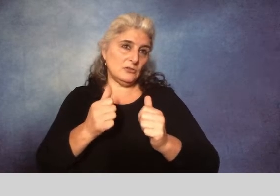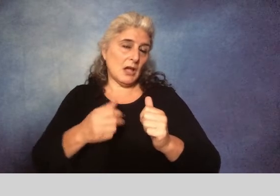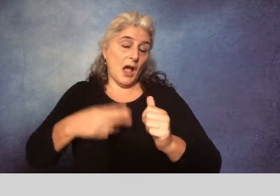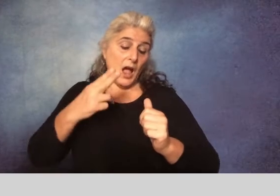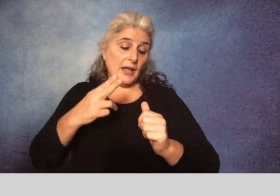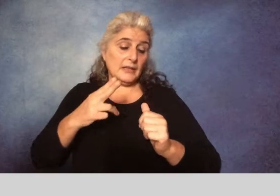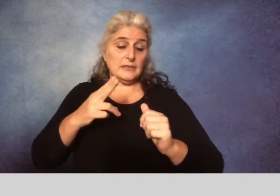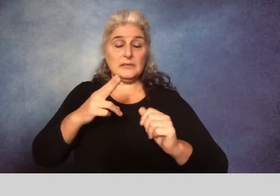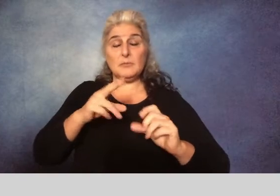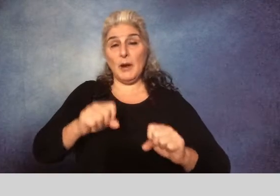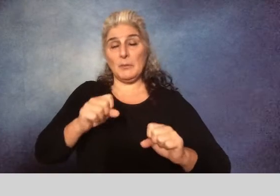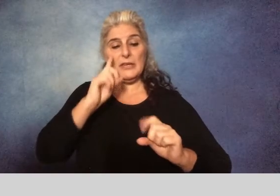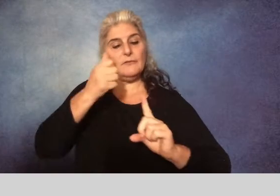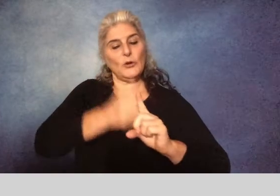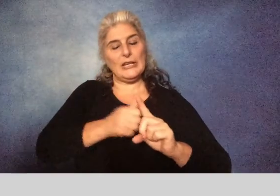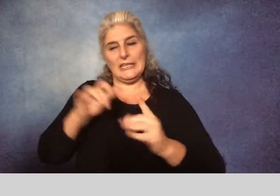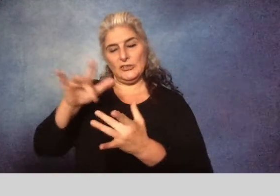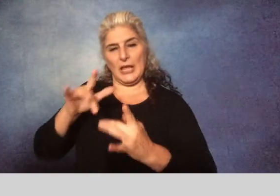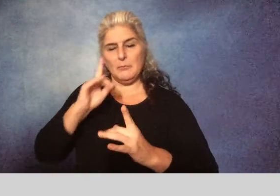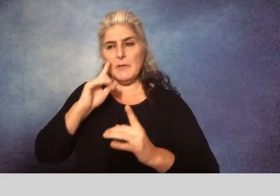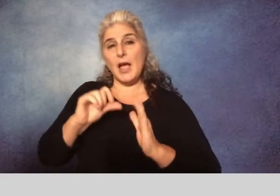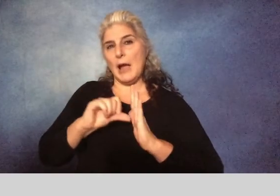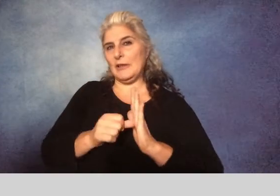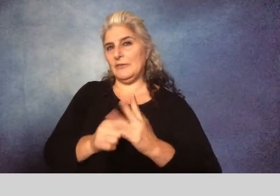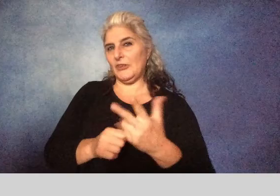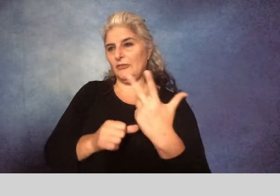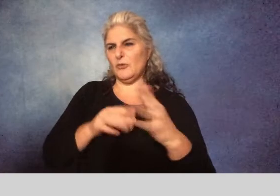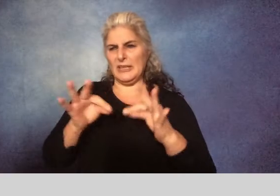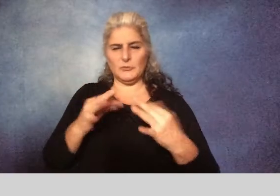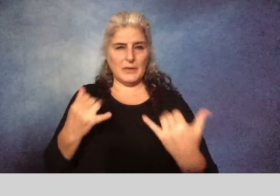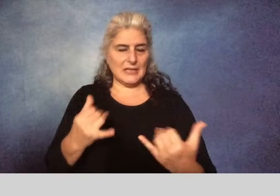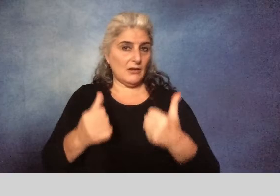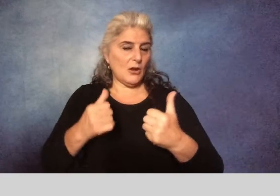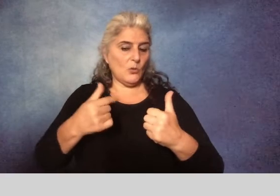I'll highlight three of these genres categories to demonstrate which genres ended up clustering together.